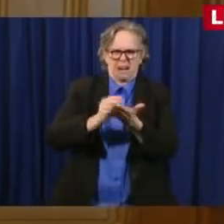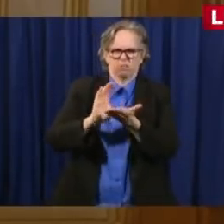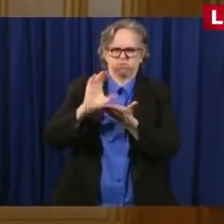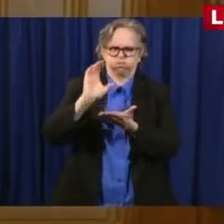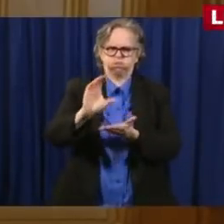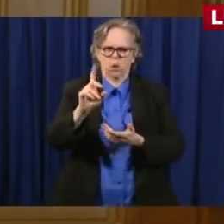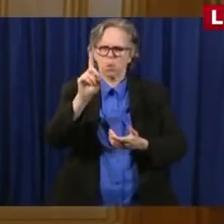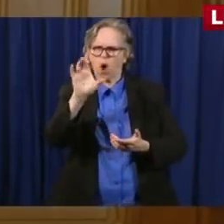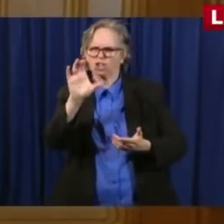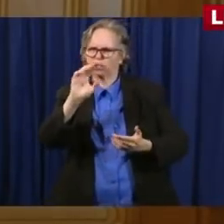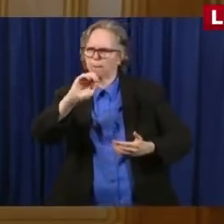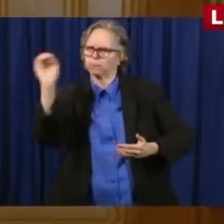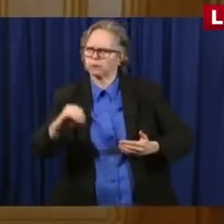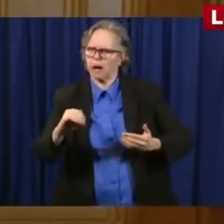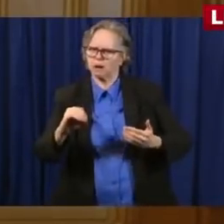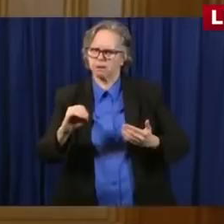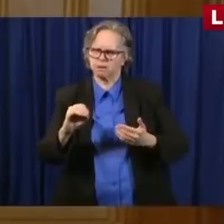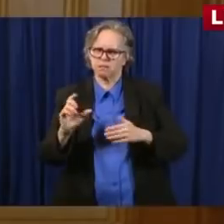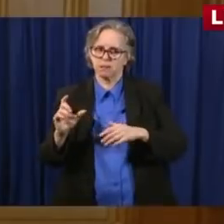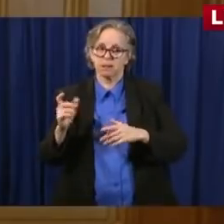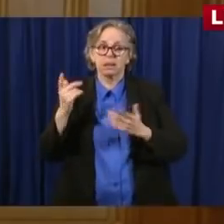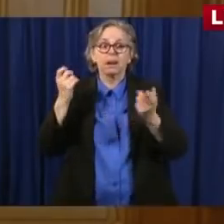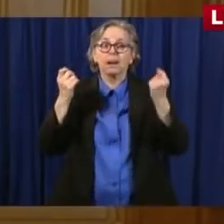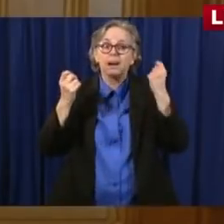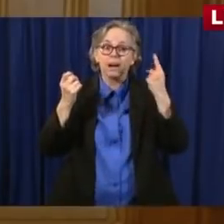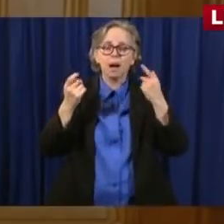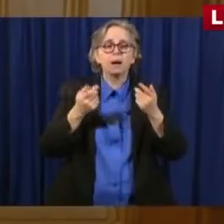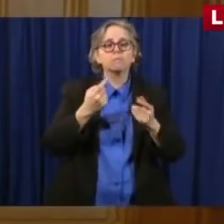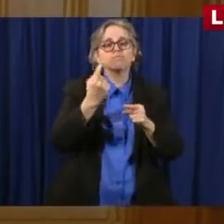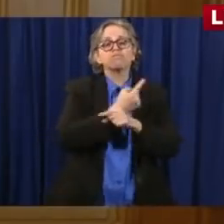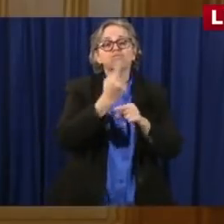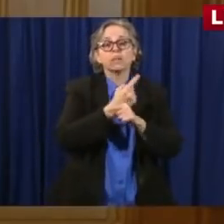WE HOPE -- WE KNOW THAT THIS WILL HELP.